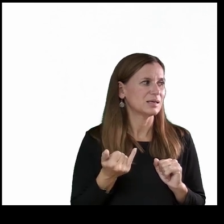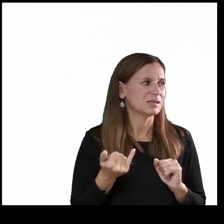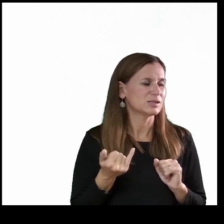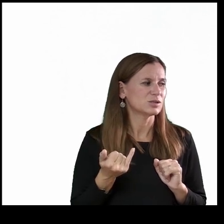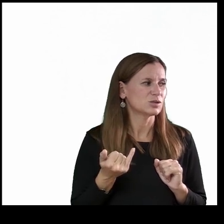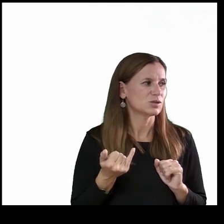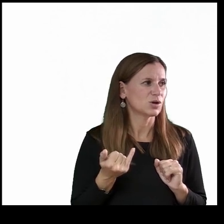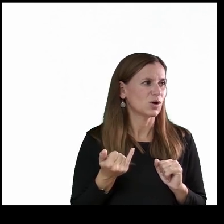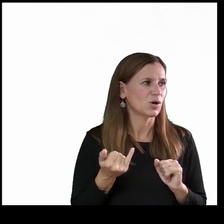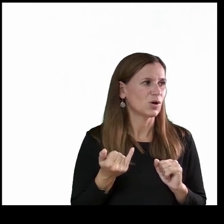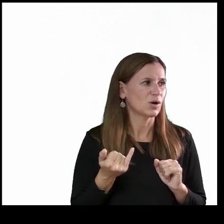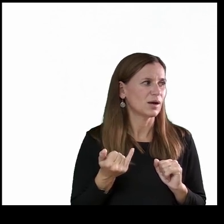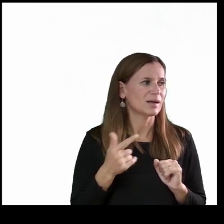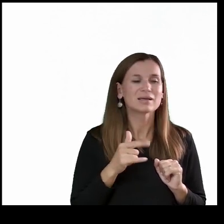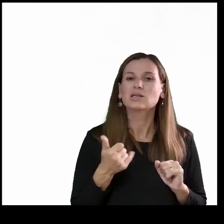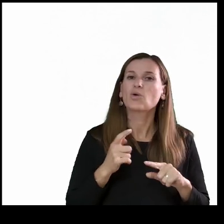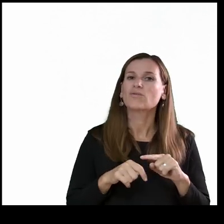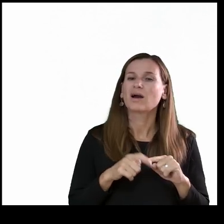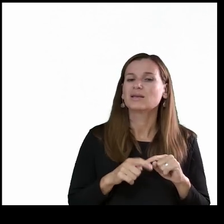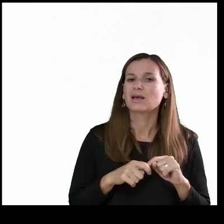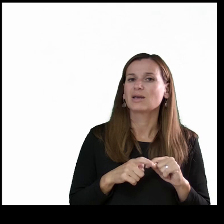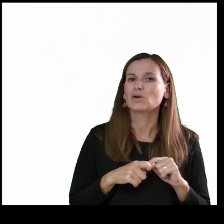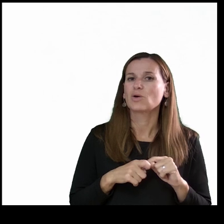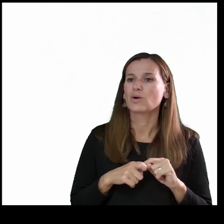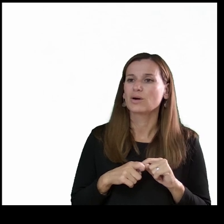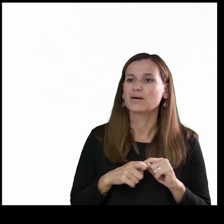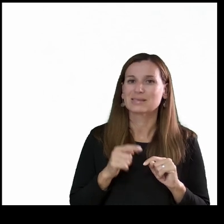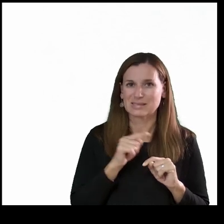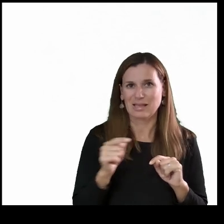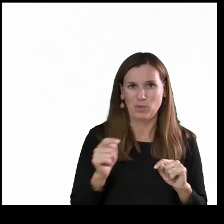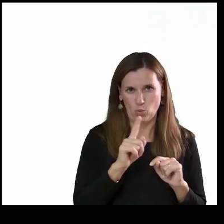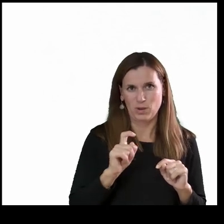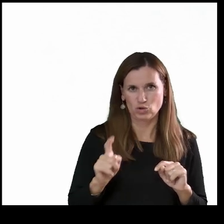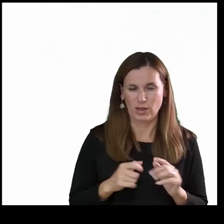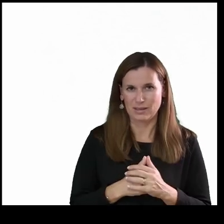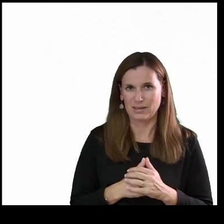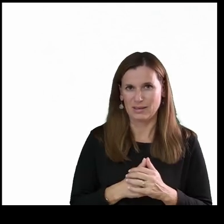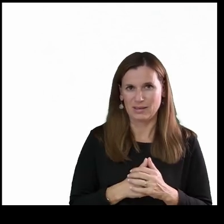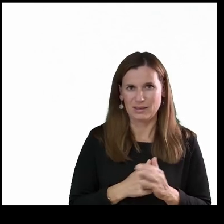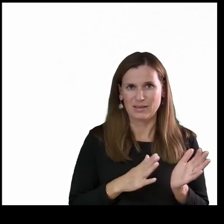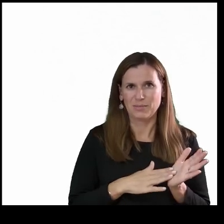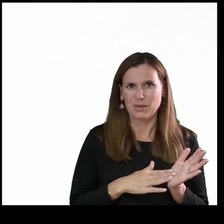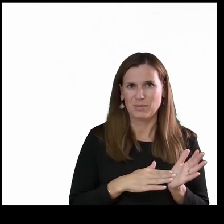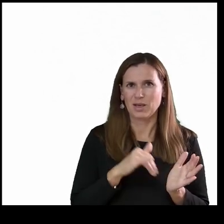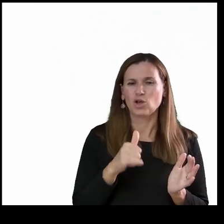that are dealing with this issue. Now, for instance, John Sweater's cognitive